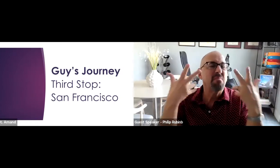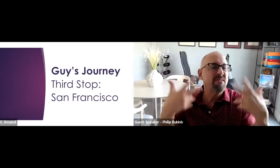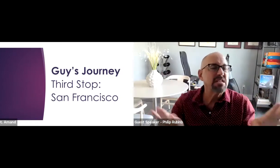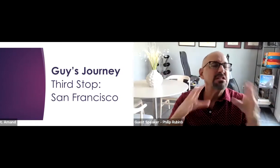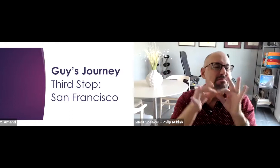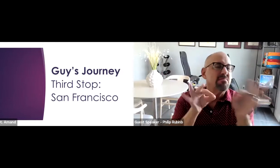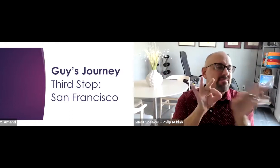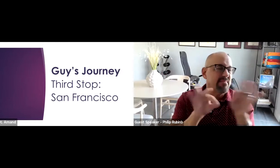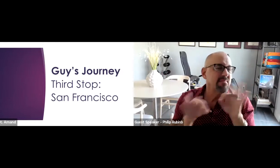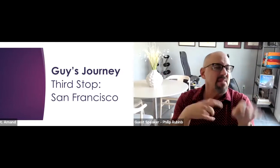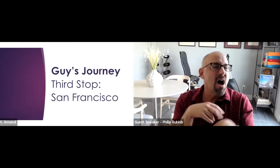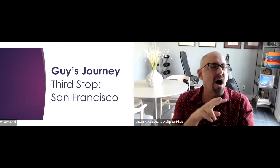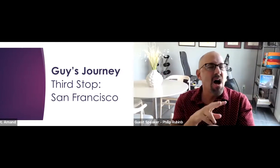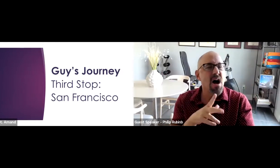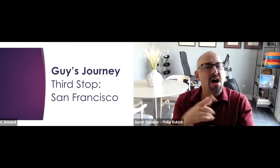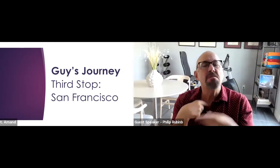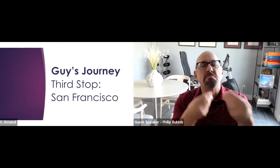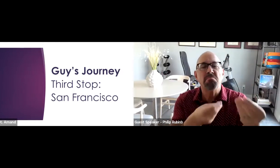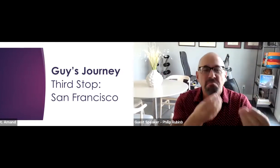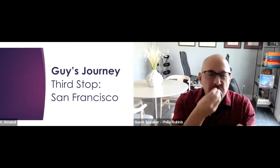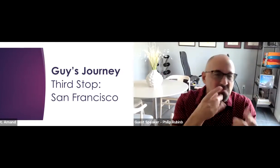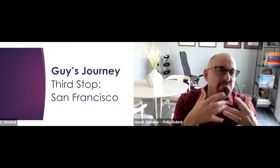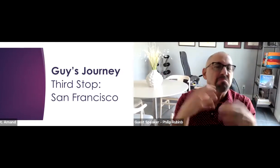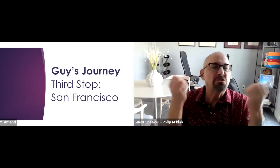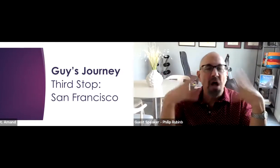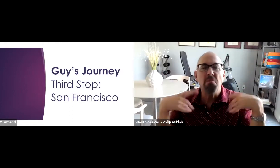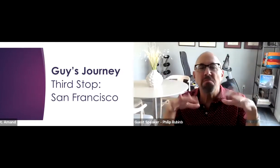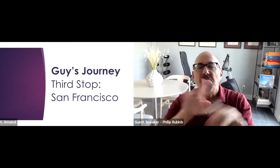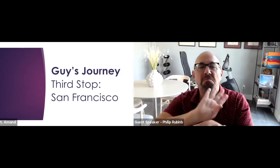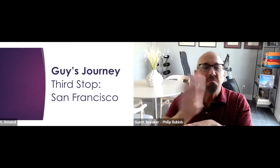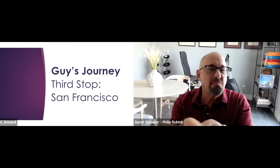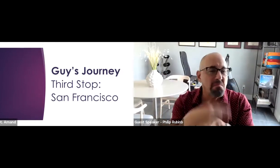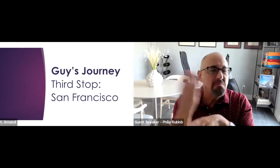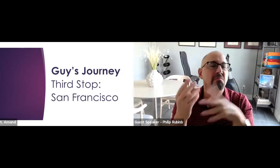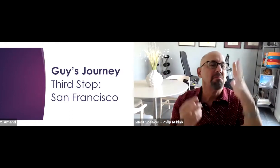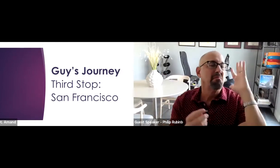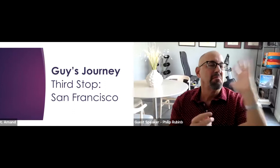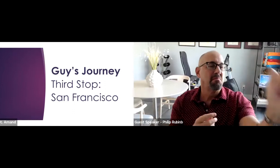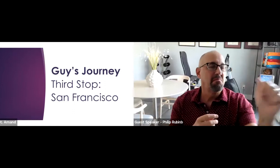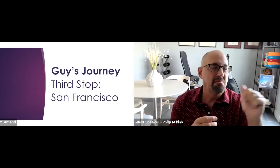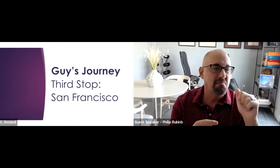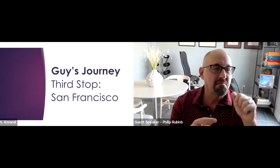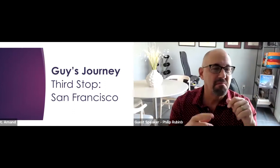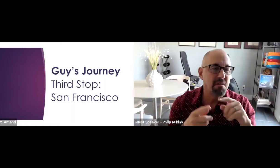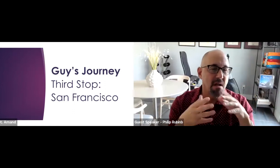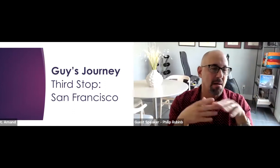and chatted and caught up and told him that--you know, he told me about his decision to leave New York City.